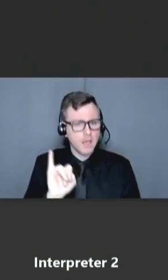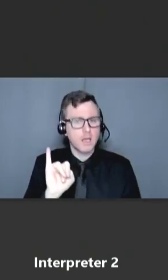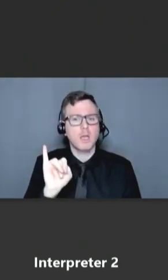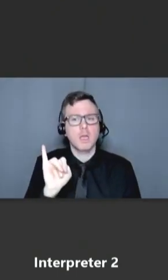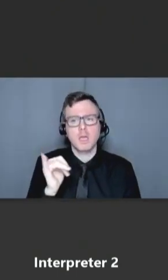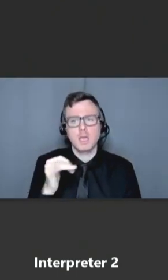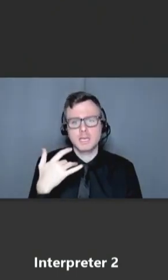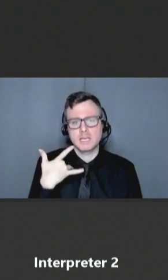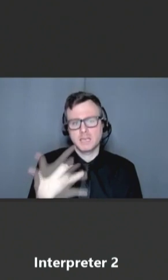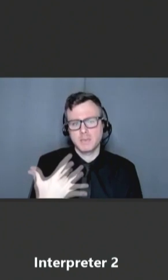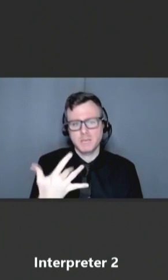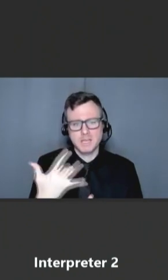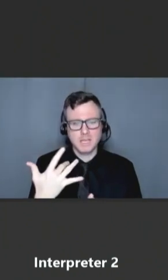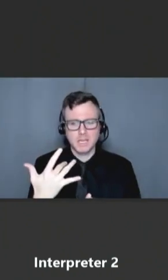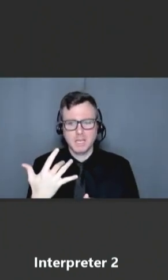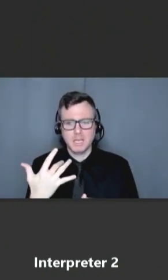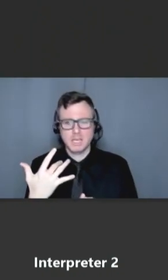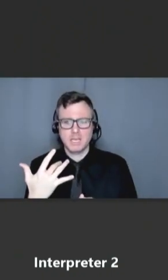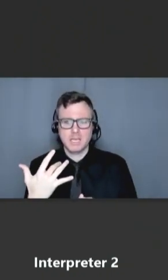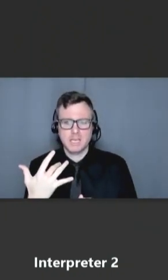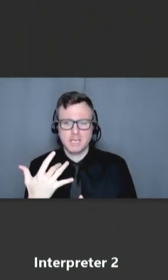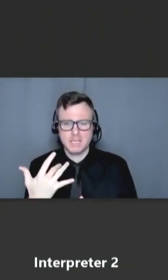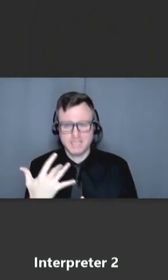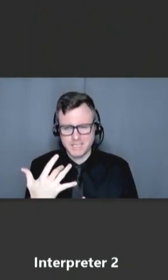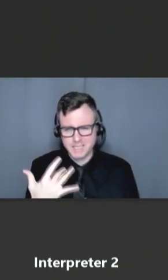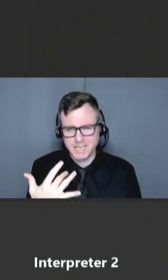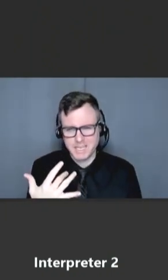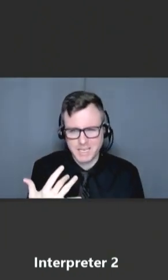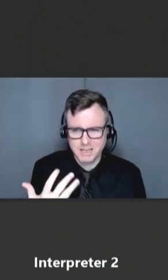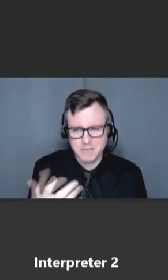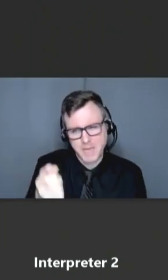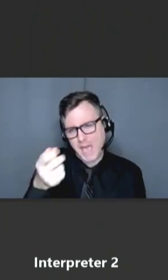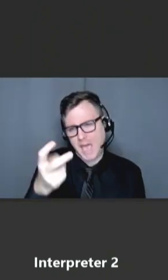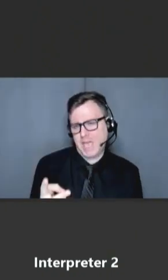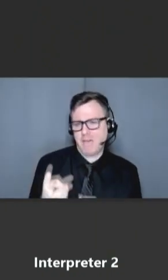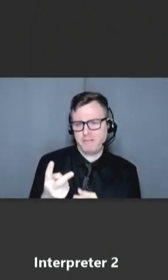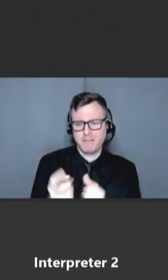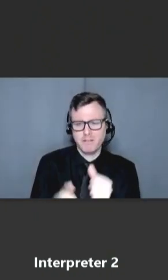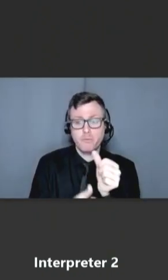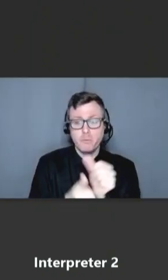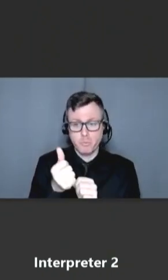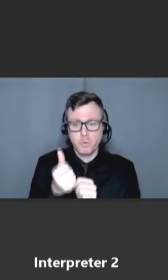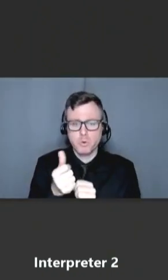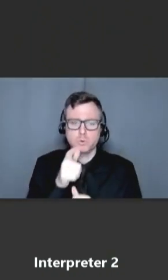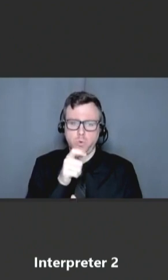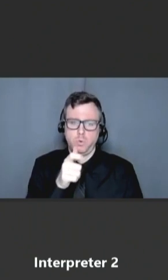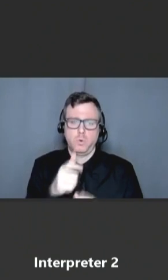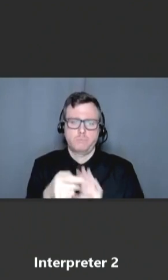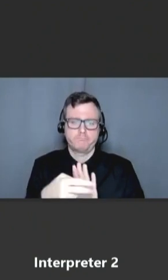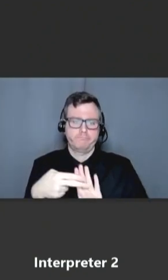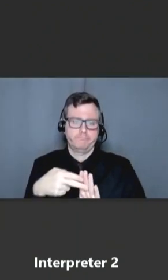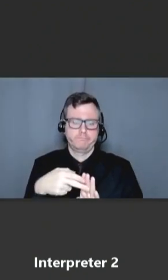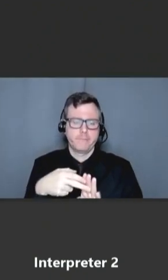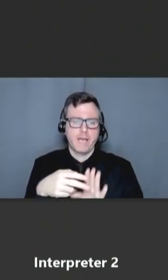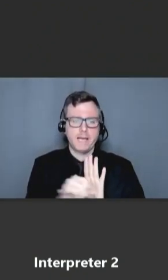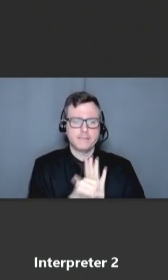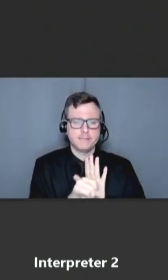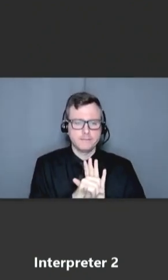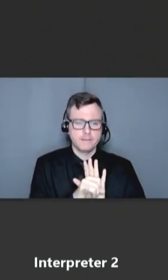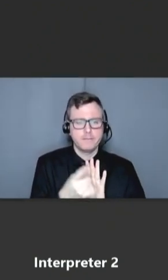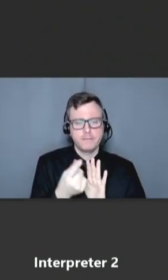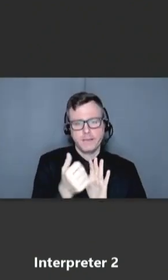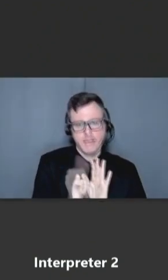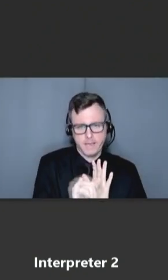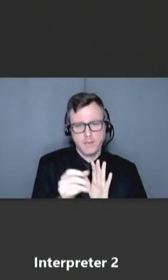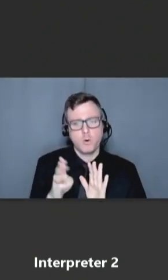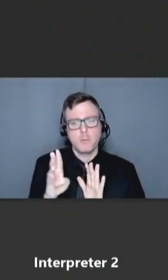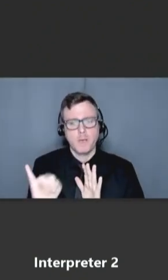comprise at least half of all those who identify as lesbian, gay, or bisexual making the bisexual